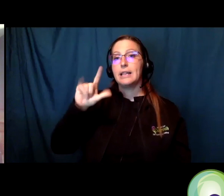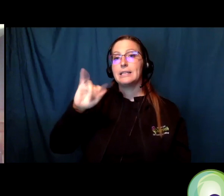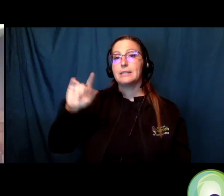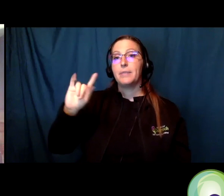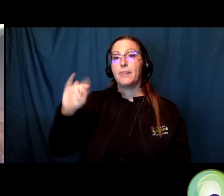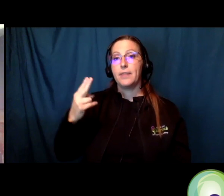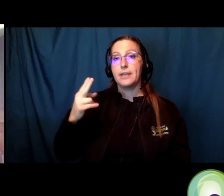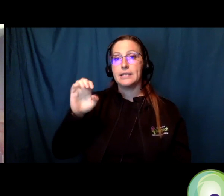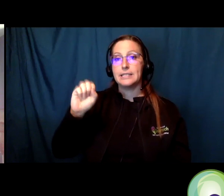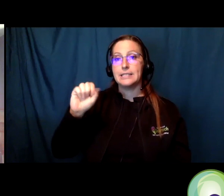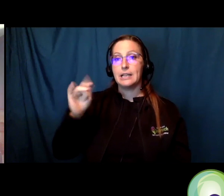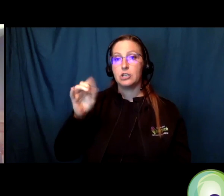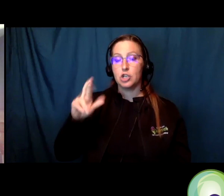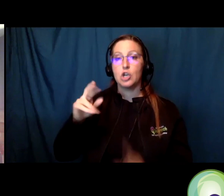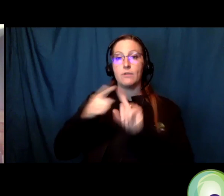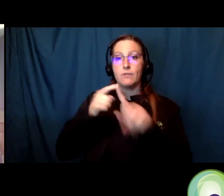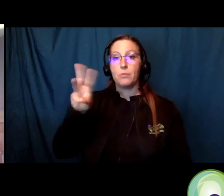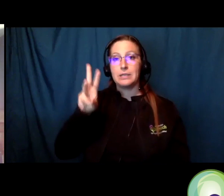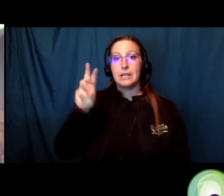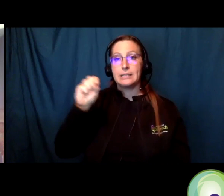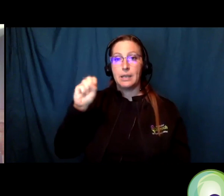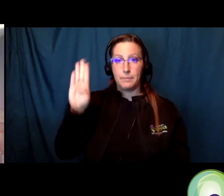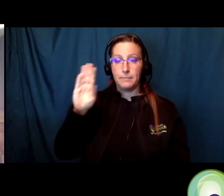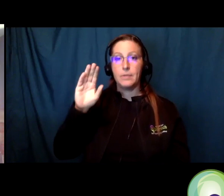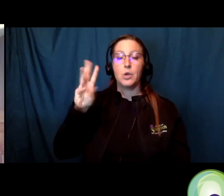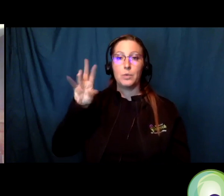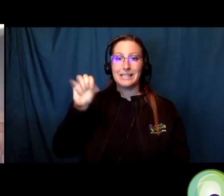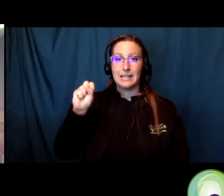Wisconsin Sound Beginnings. They have a lot of new and exciting